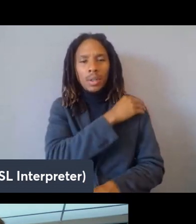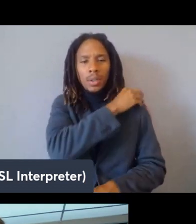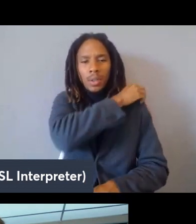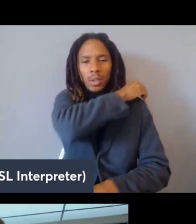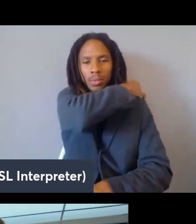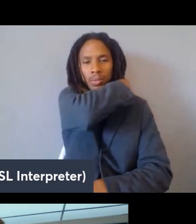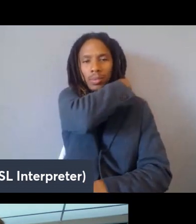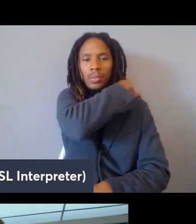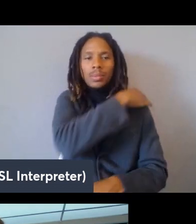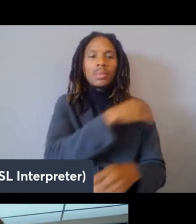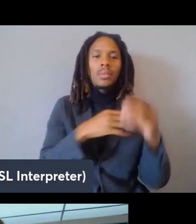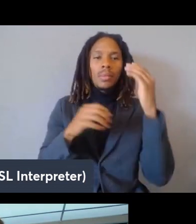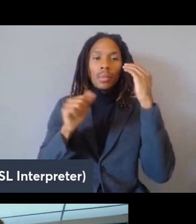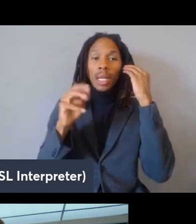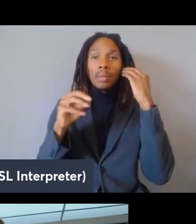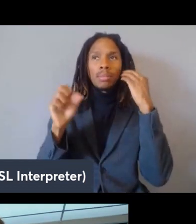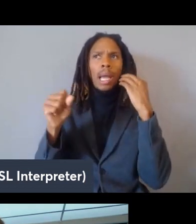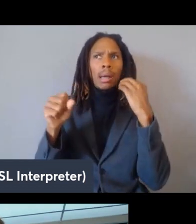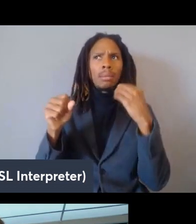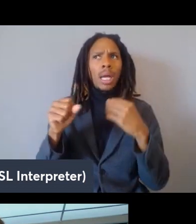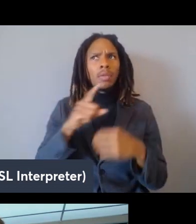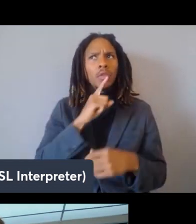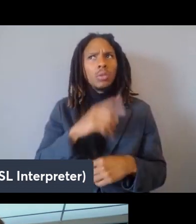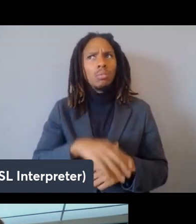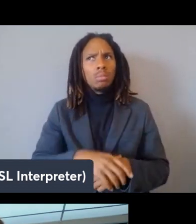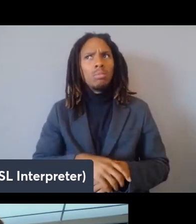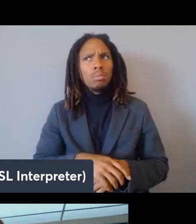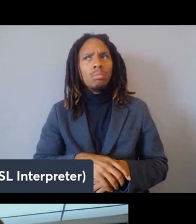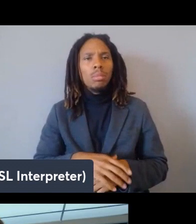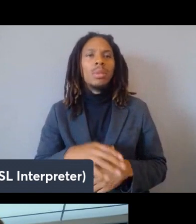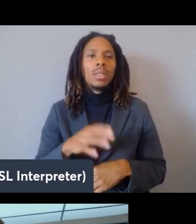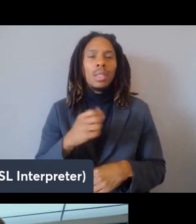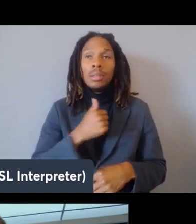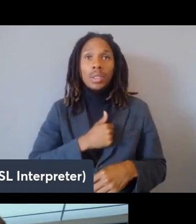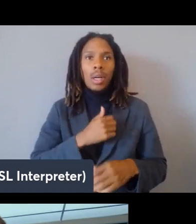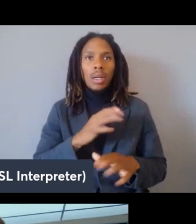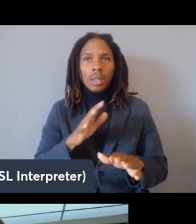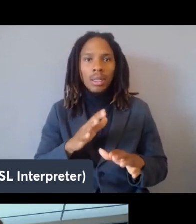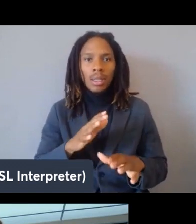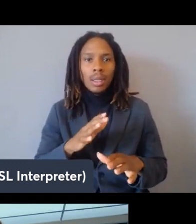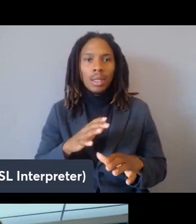Yeah, yeah, for sure. - Oh, yeah. Sorry, I was gonna move us into,